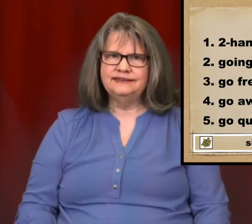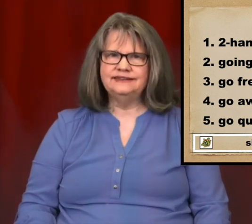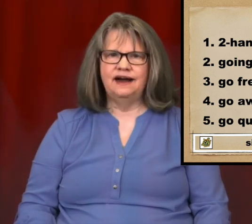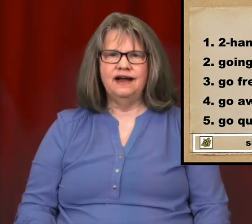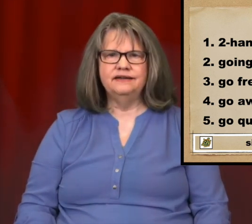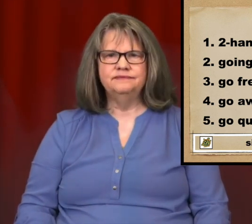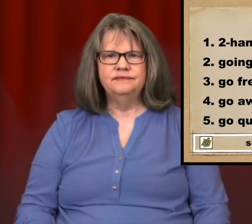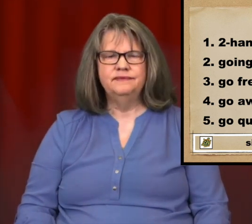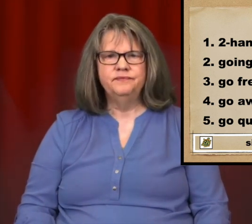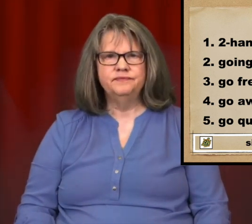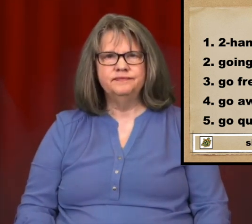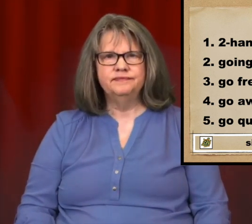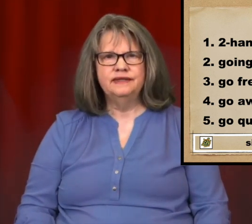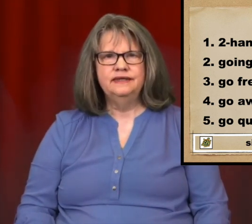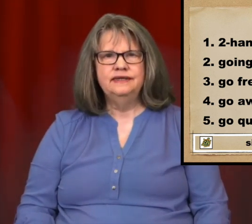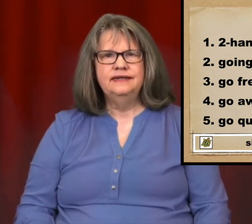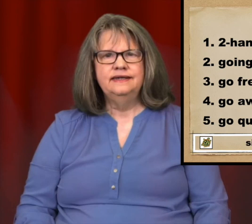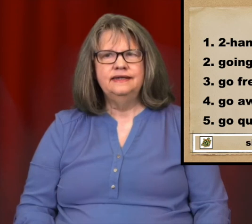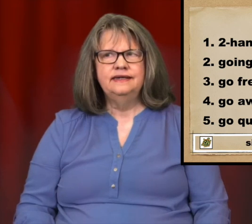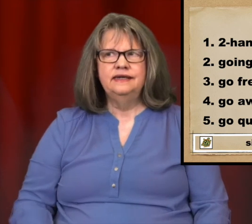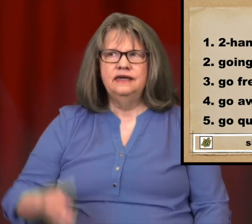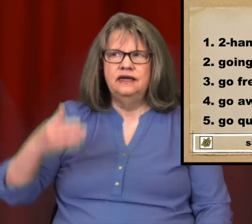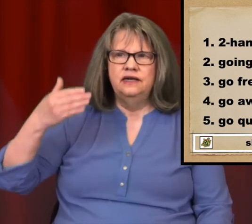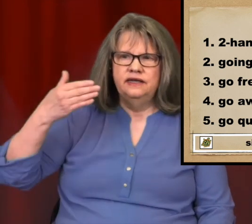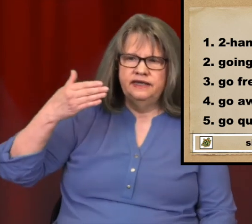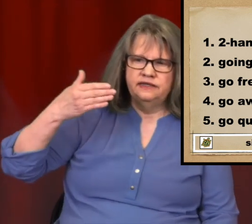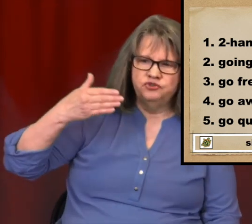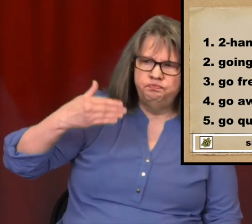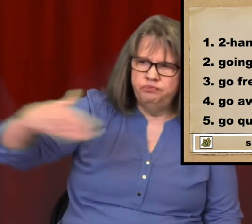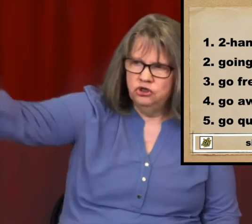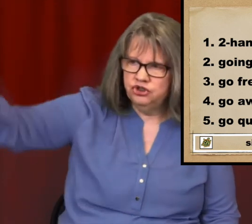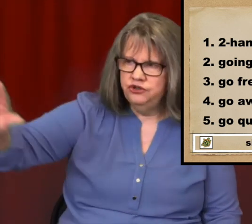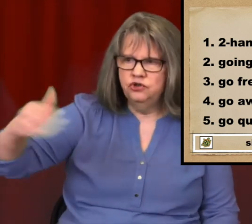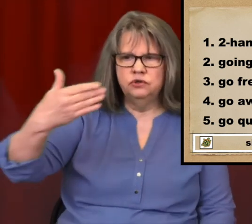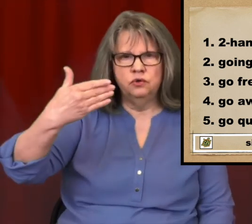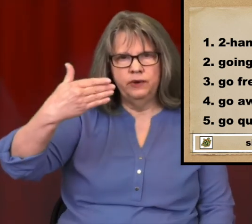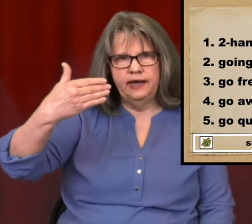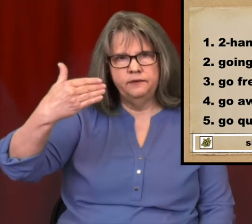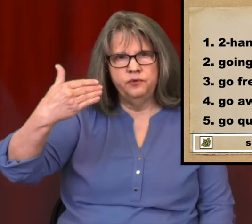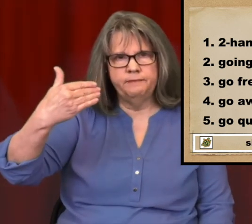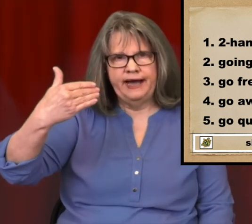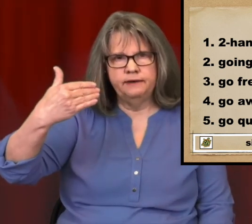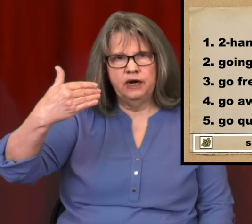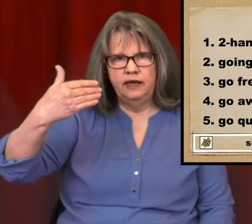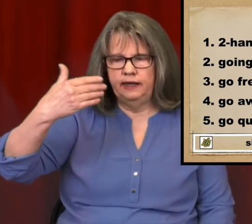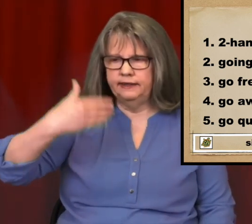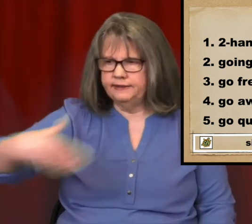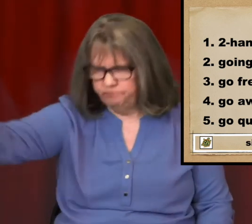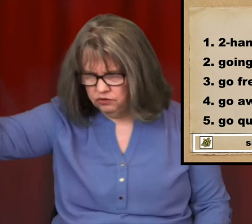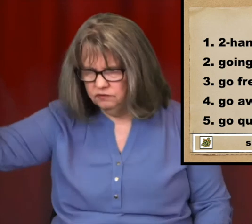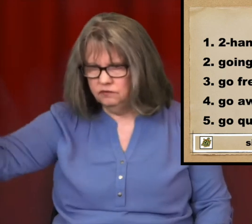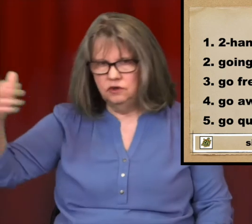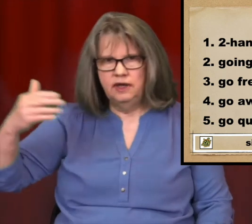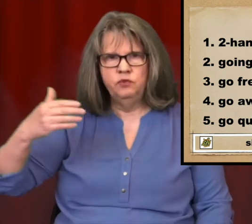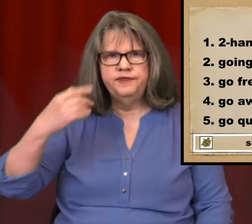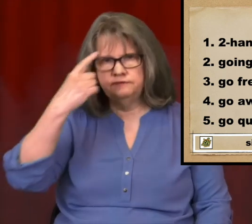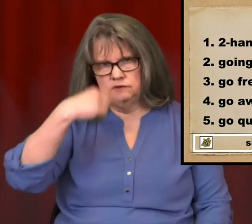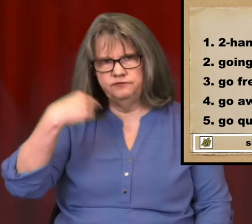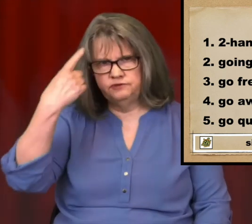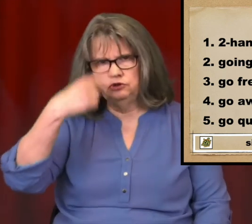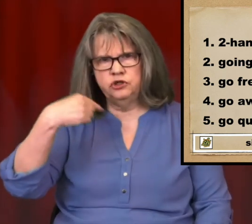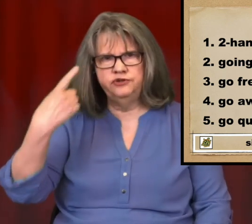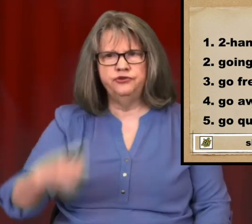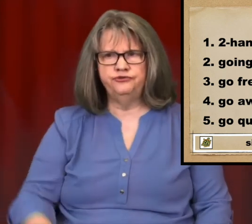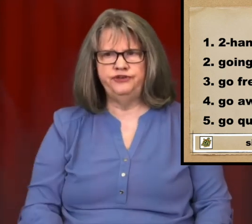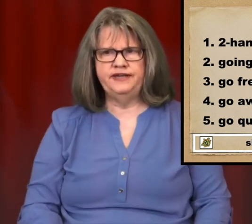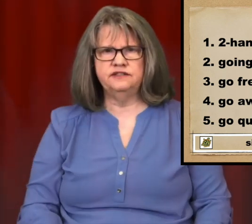sign. It's pushing you away with the back of my hand with the look on your face of